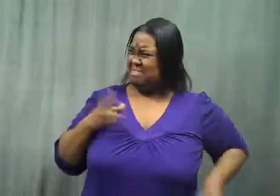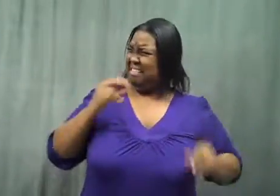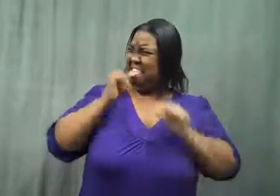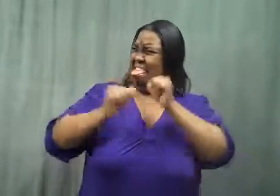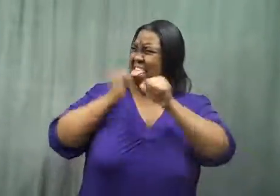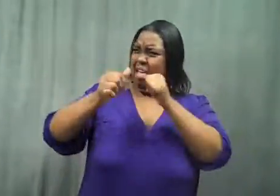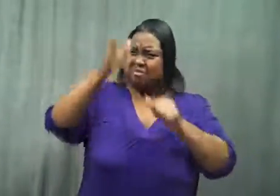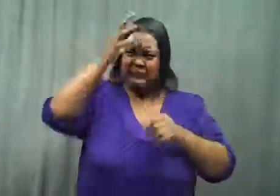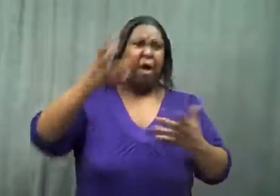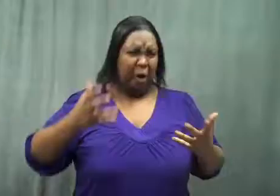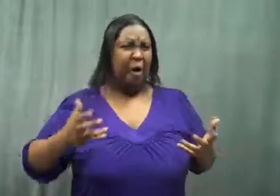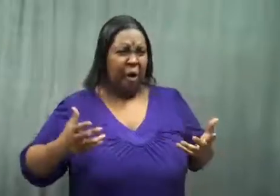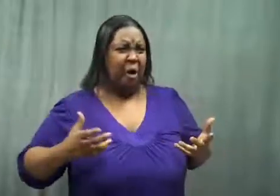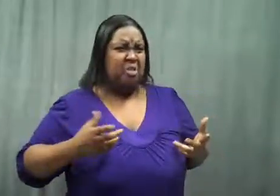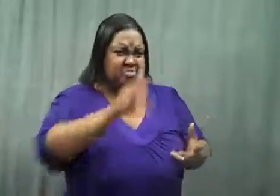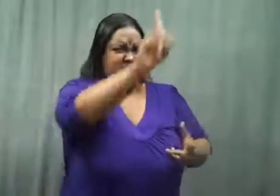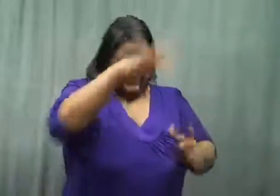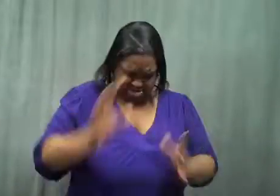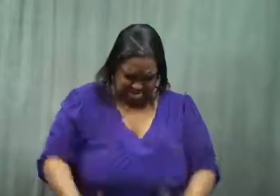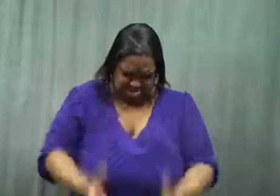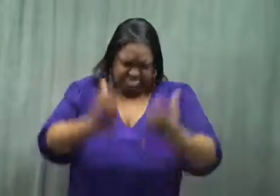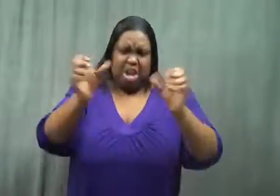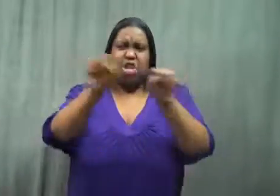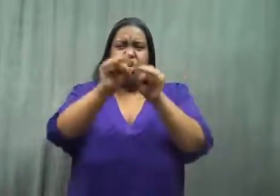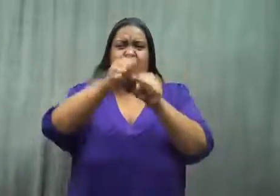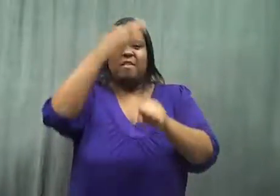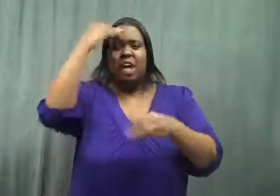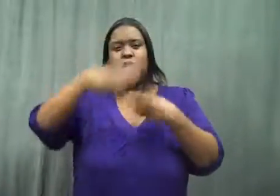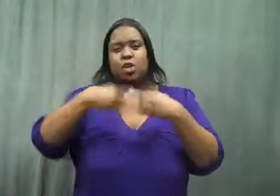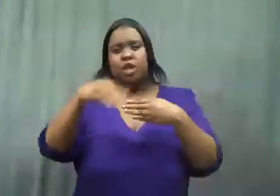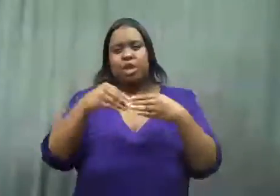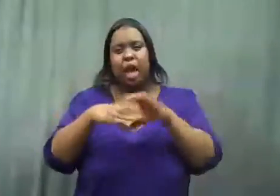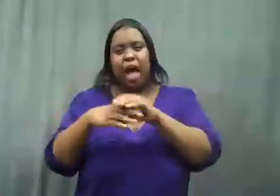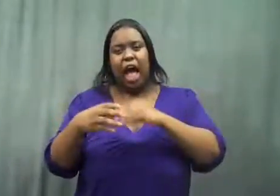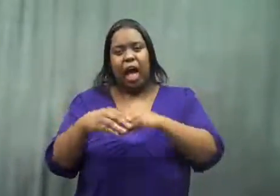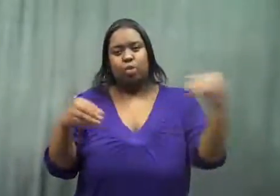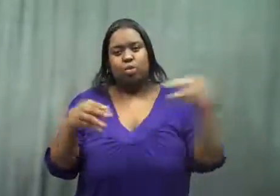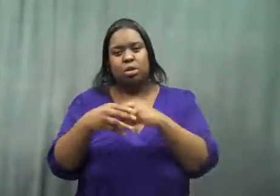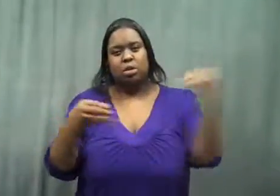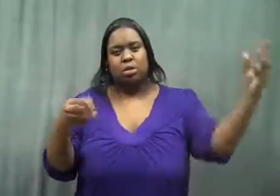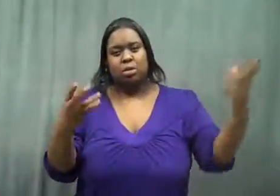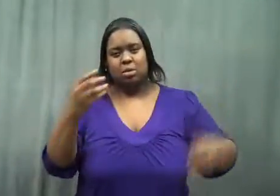I denied it, but he pulled the shoes out. I forgot to take the toilet paper out. Oh.